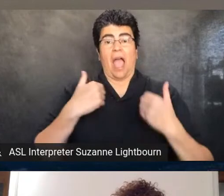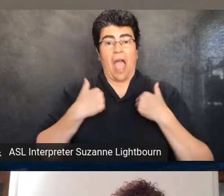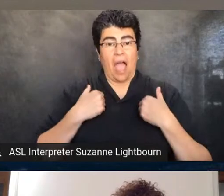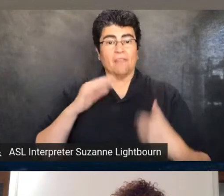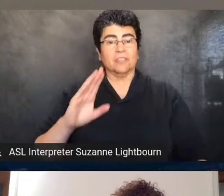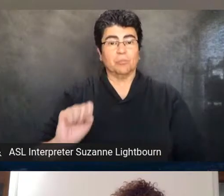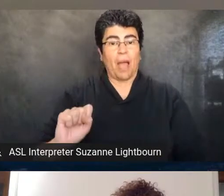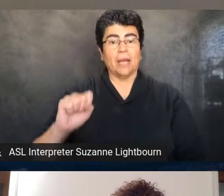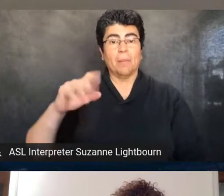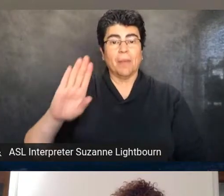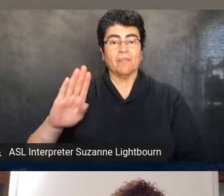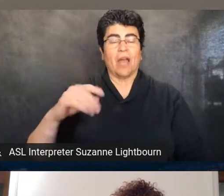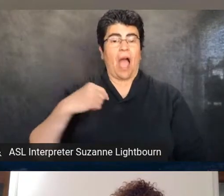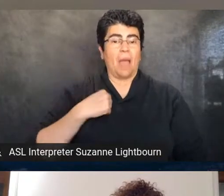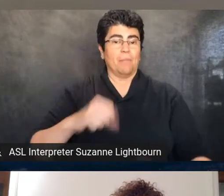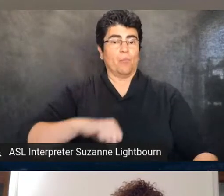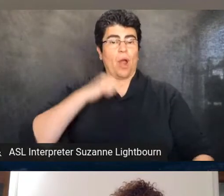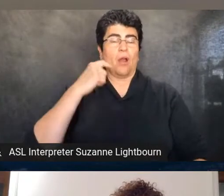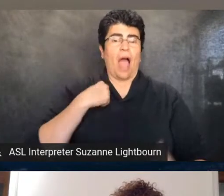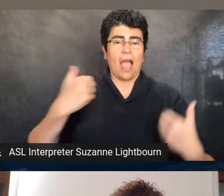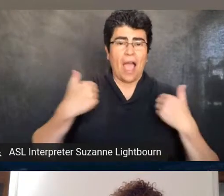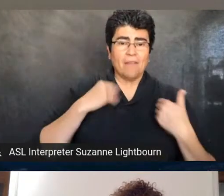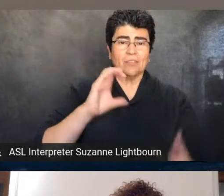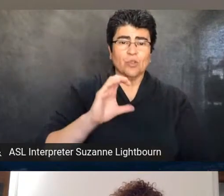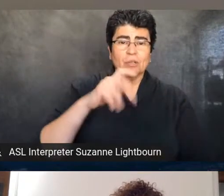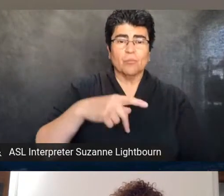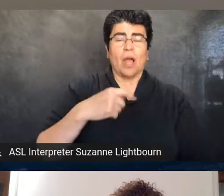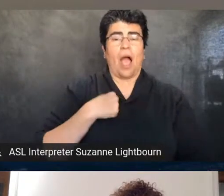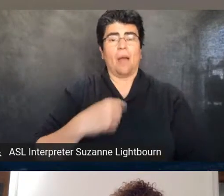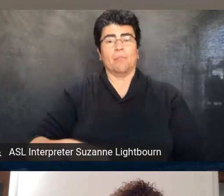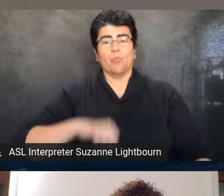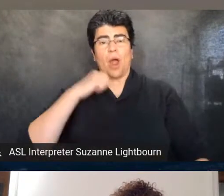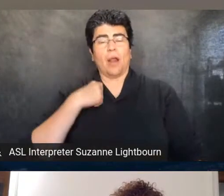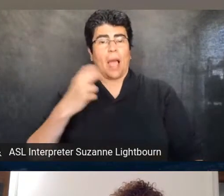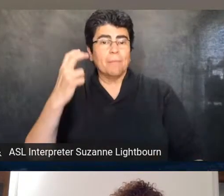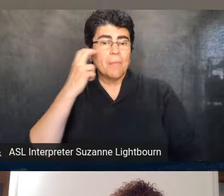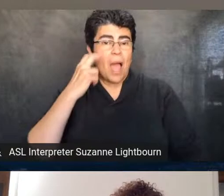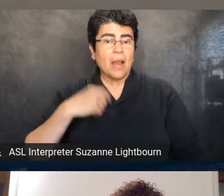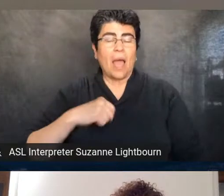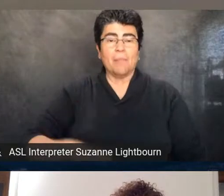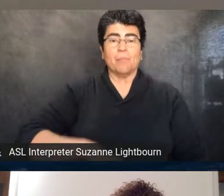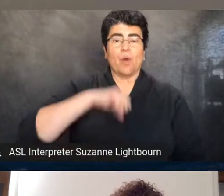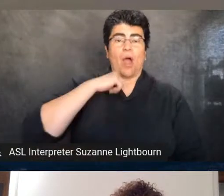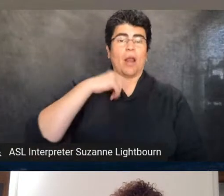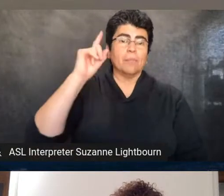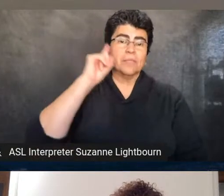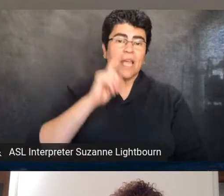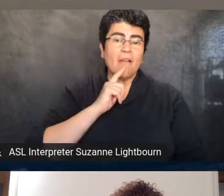I have cerebral palsy and I'm proud, I'm black and I'm proud, I'm deaf and I'm proud, you're right, civil rights,